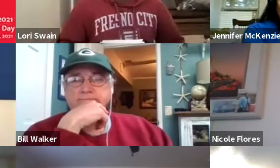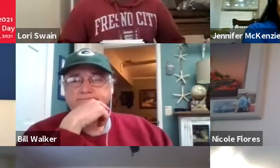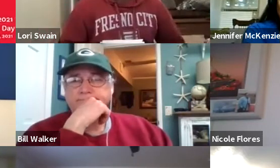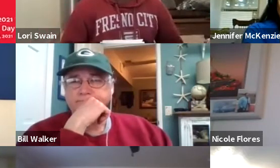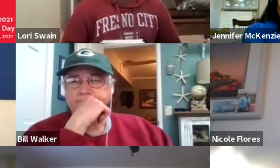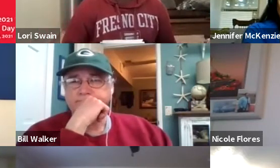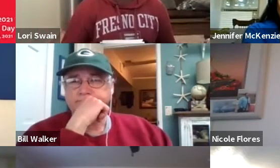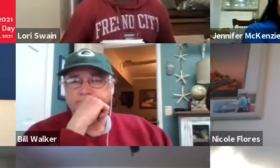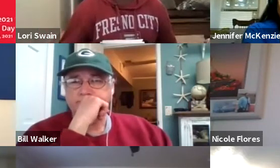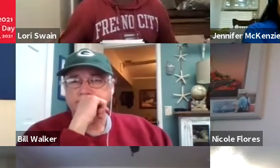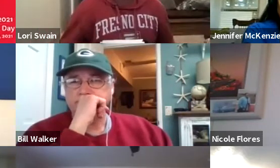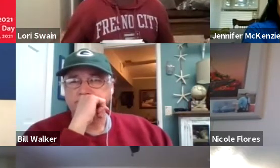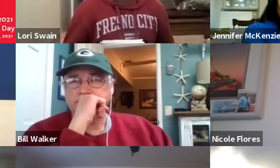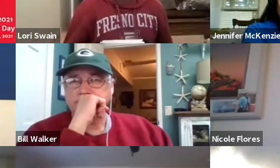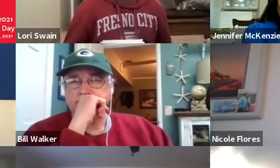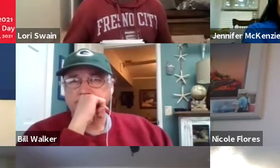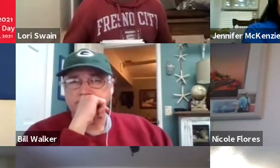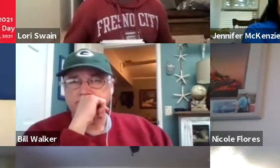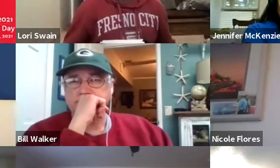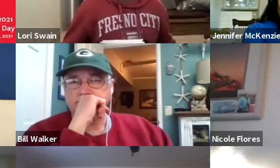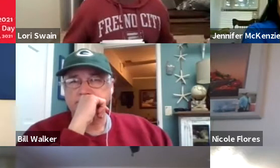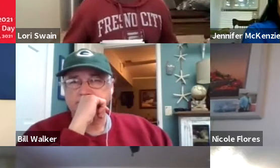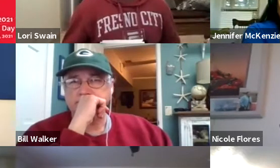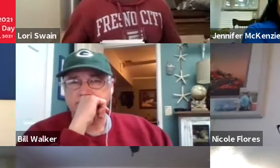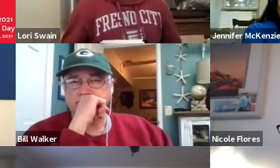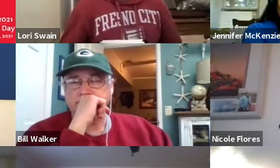know, students do hop around, and they're hopping around a lot right now, because everything's online, and they're going to go